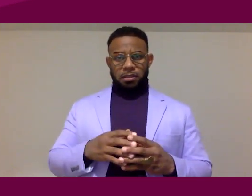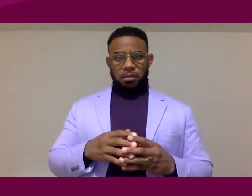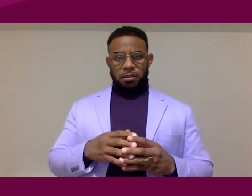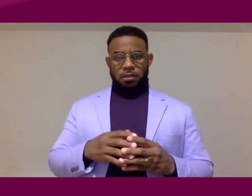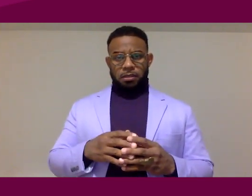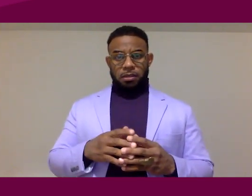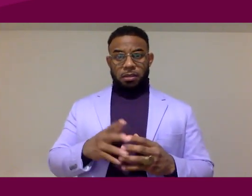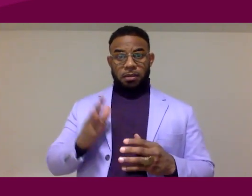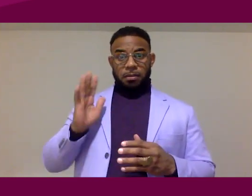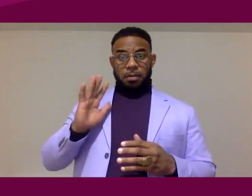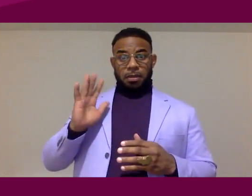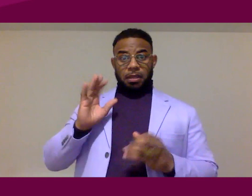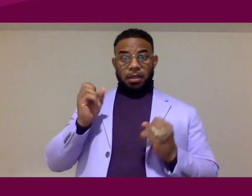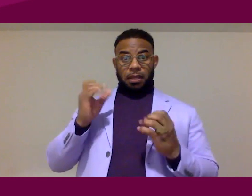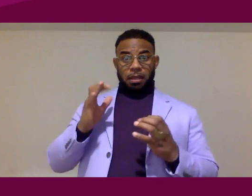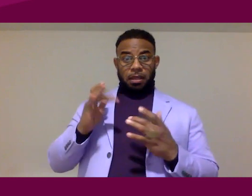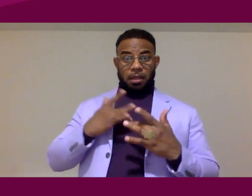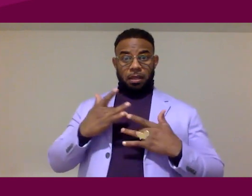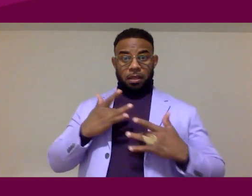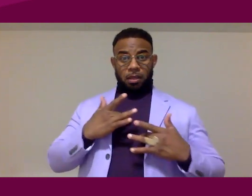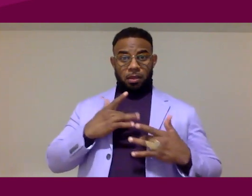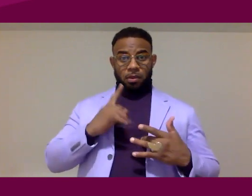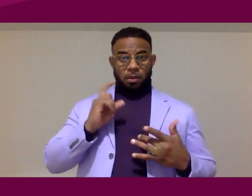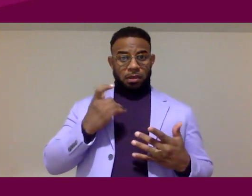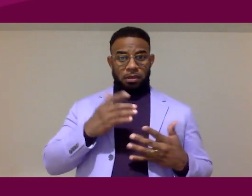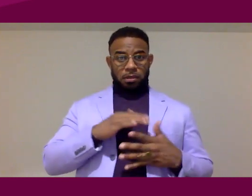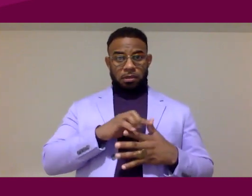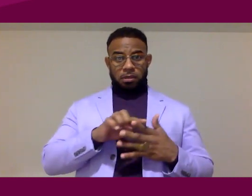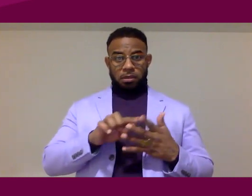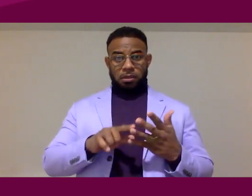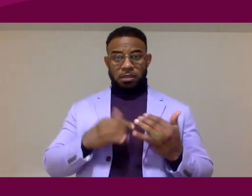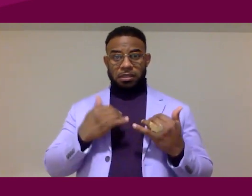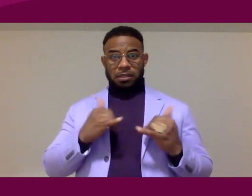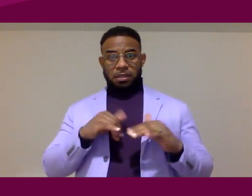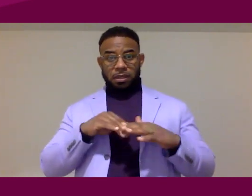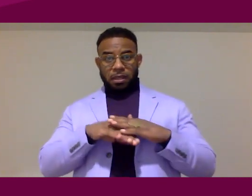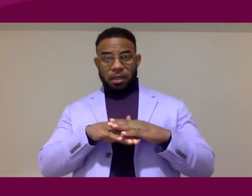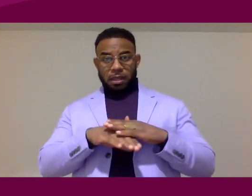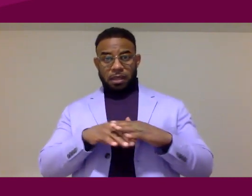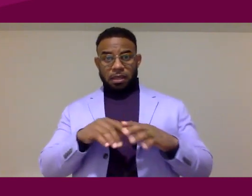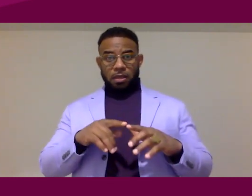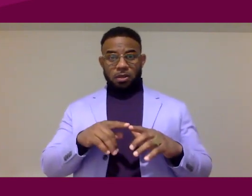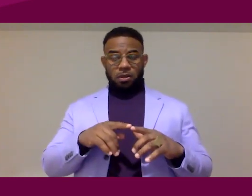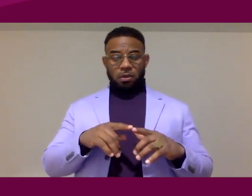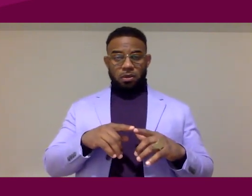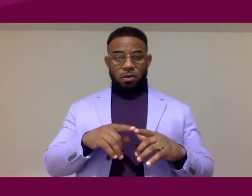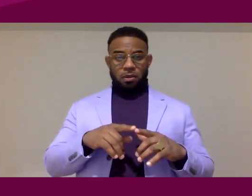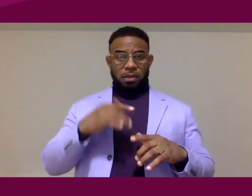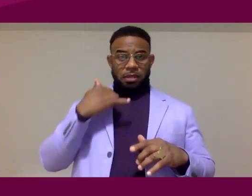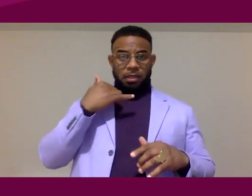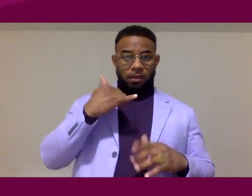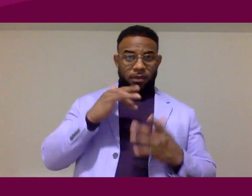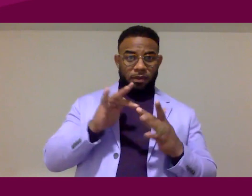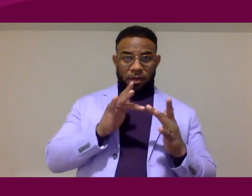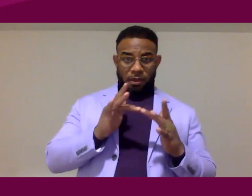And back then a lot of the concerns were just still access to the telephone network and